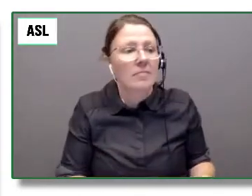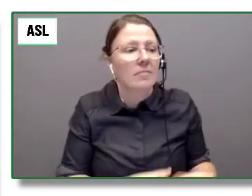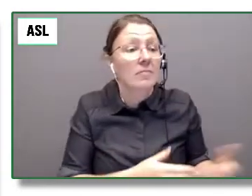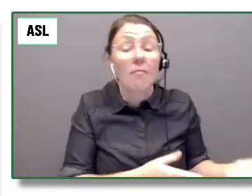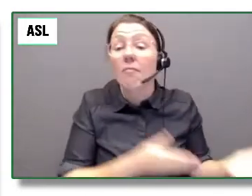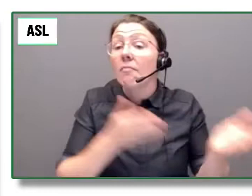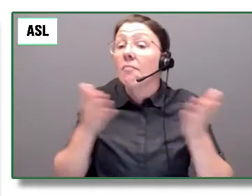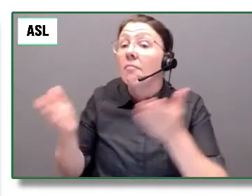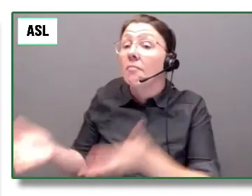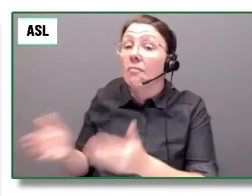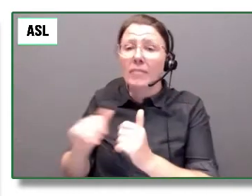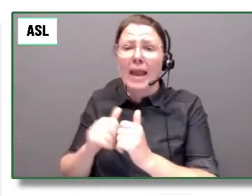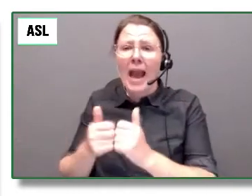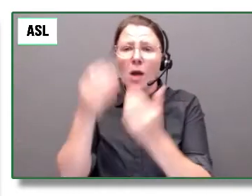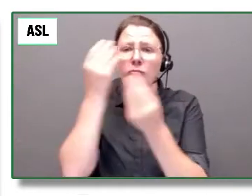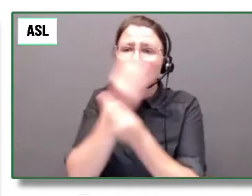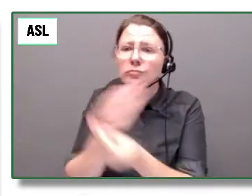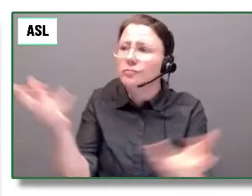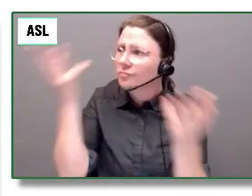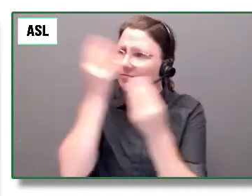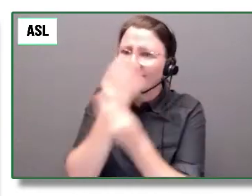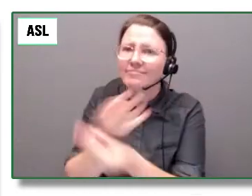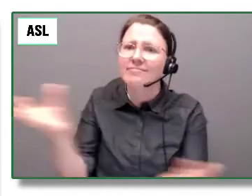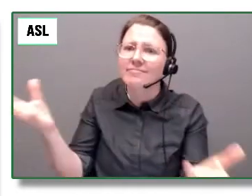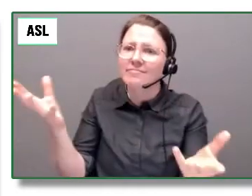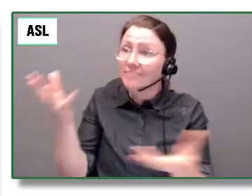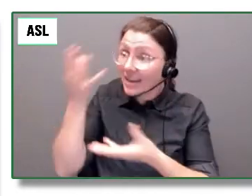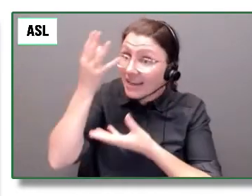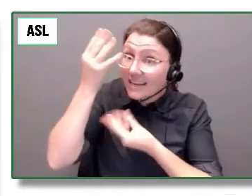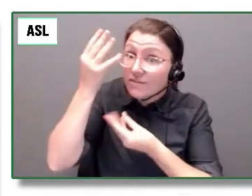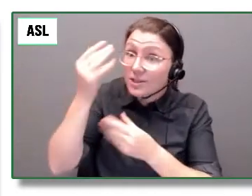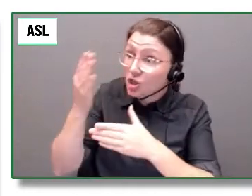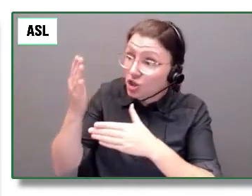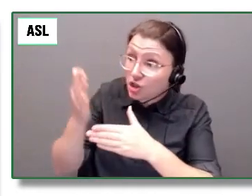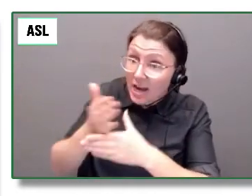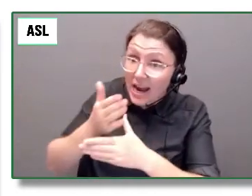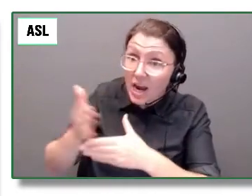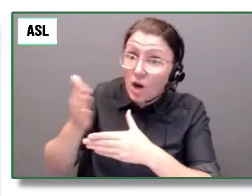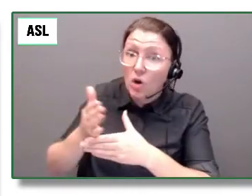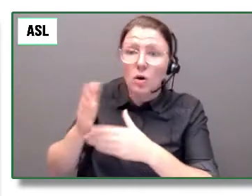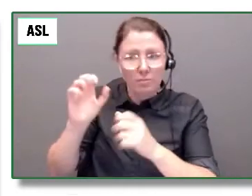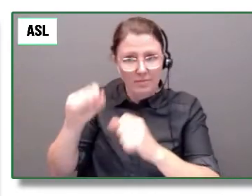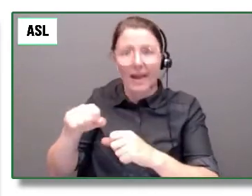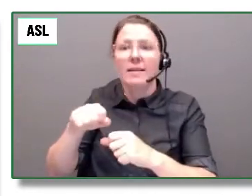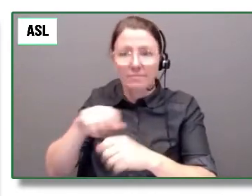information, to allow people to gather information about the specifics that